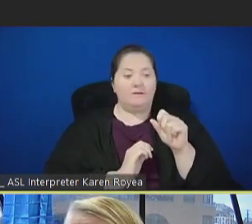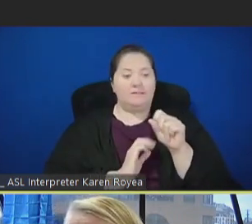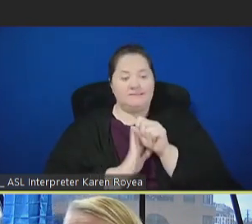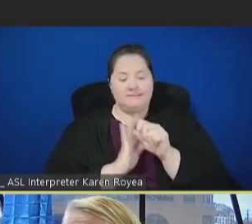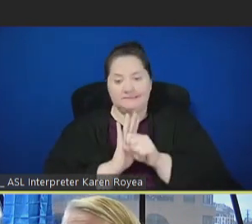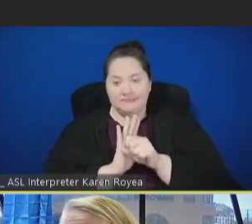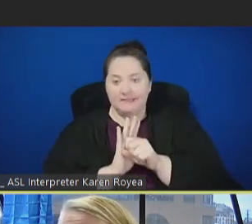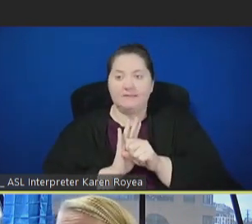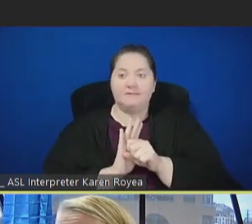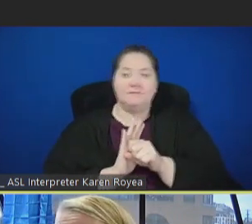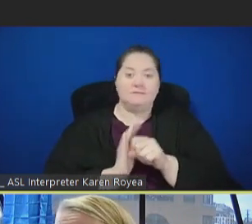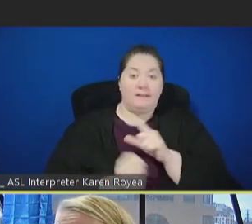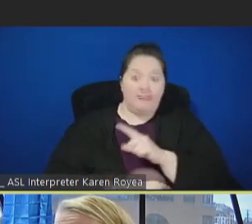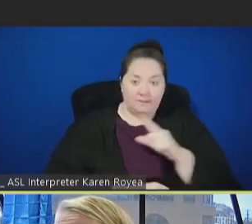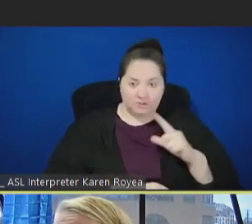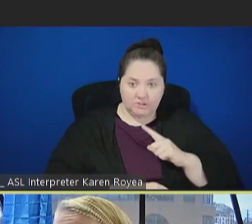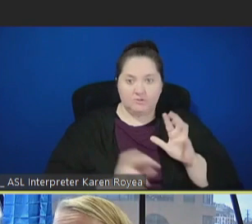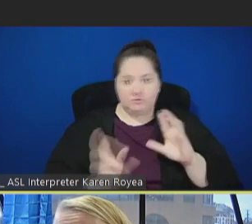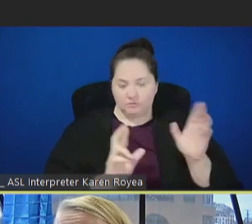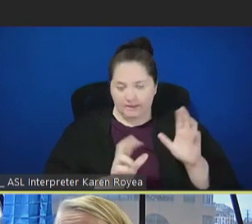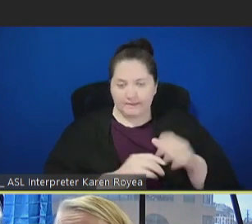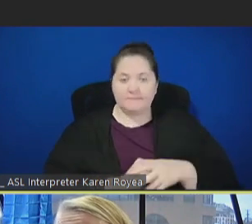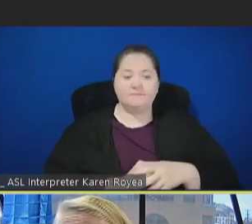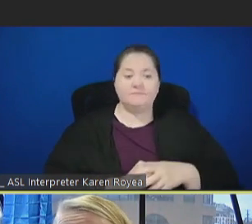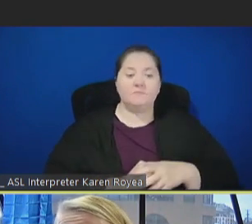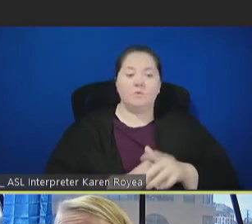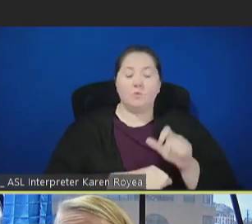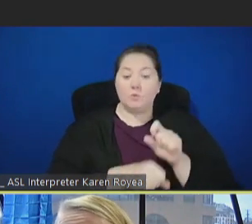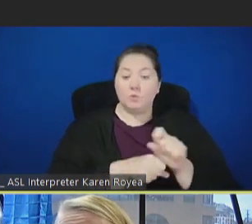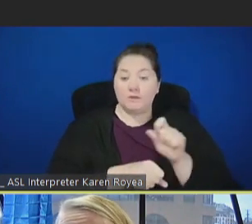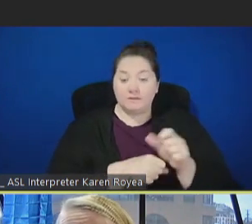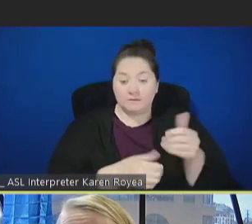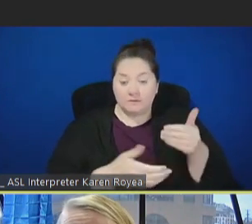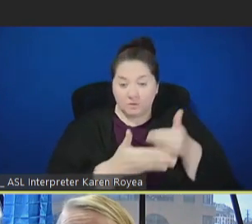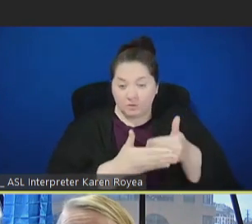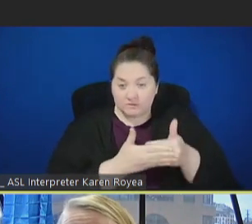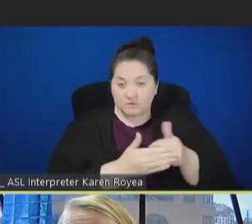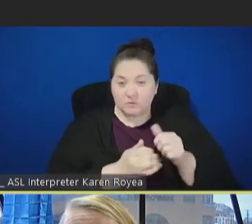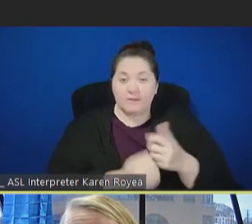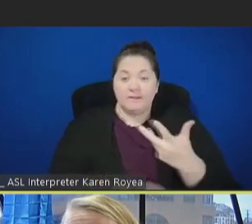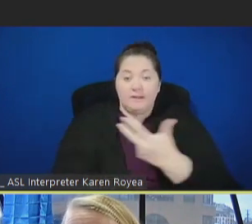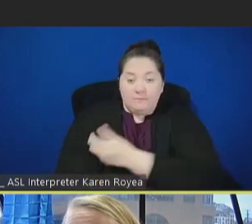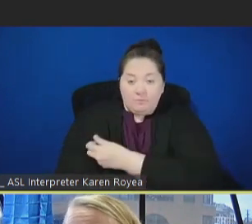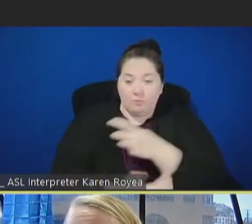and I wanted to mention that we are working very closely with immunization program managers to